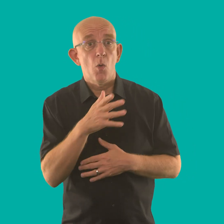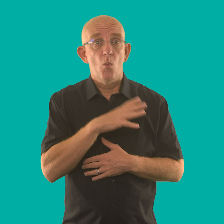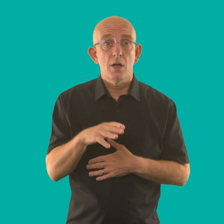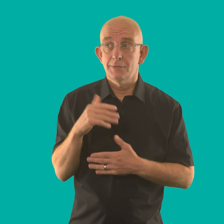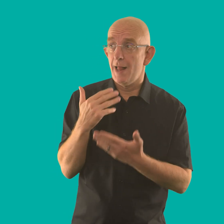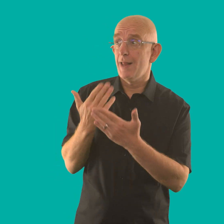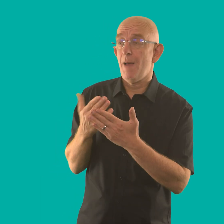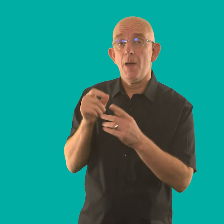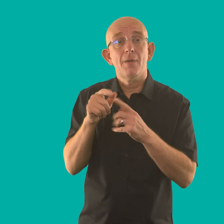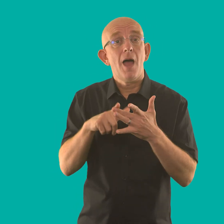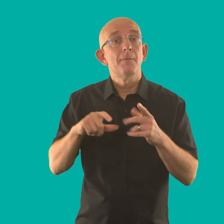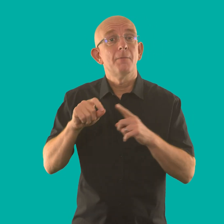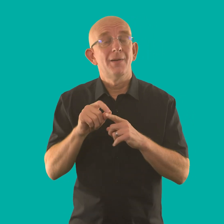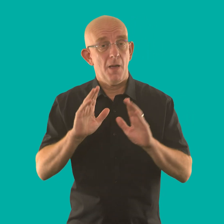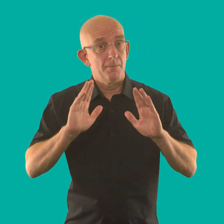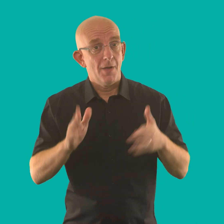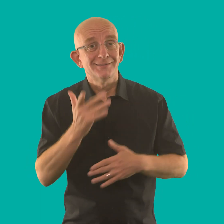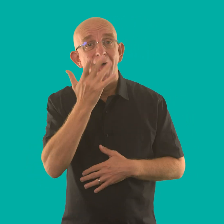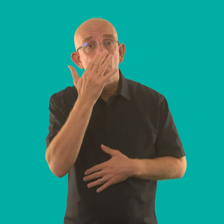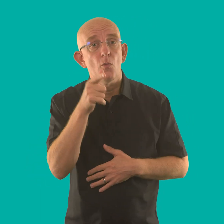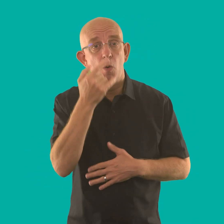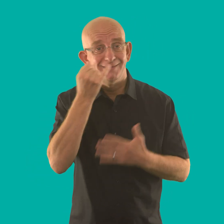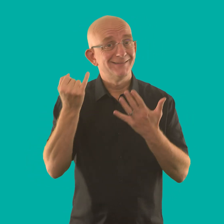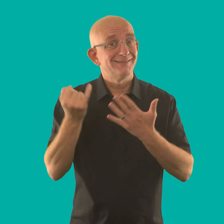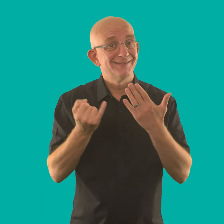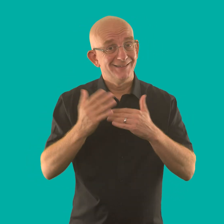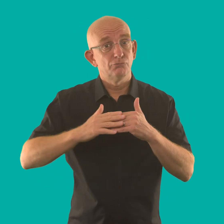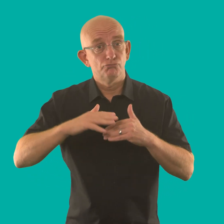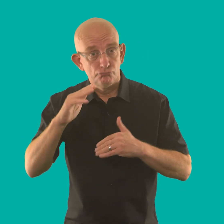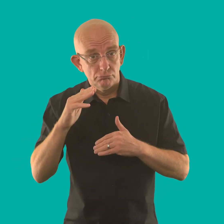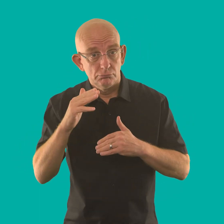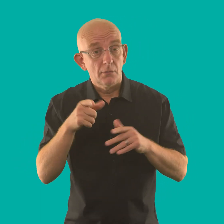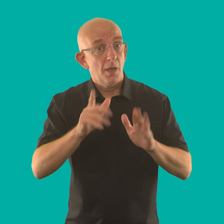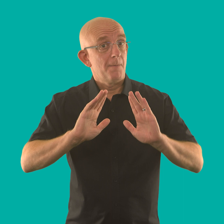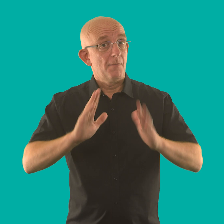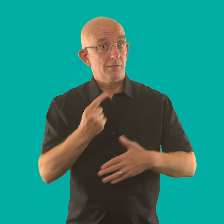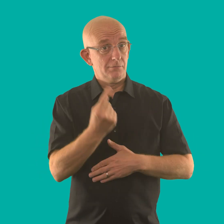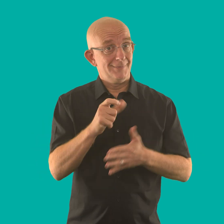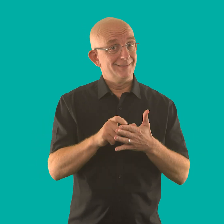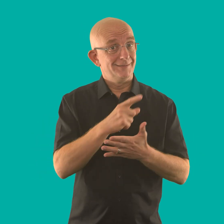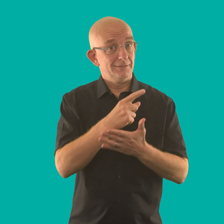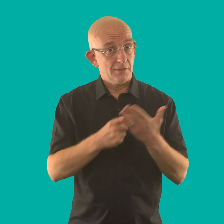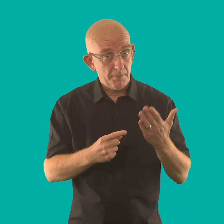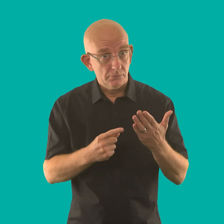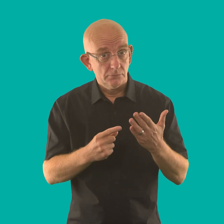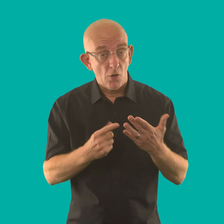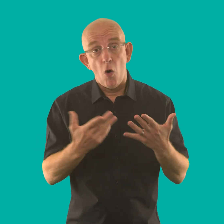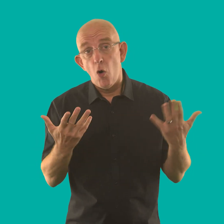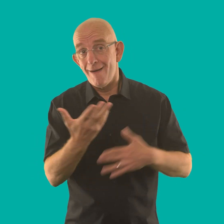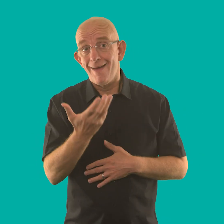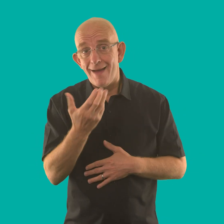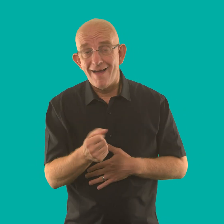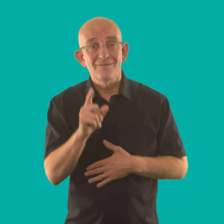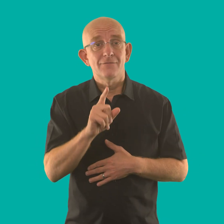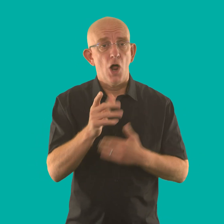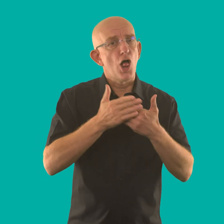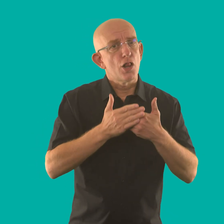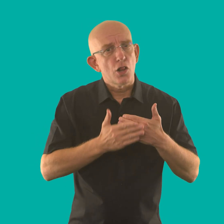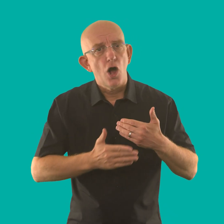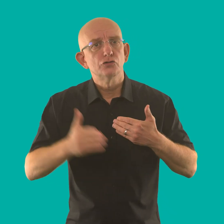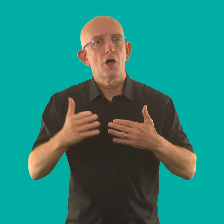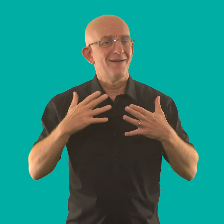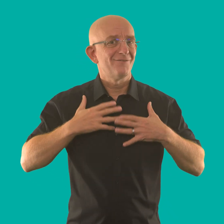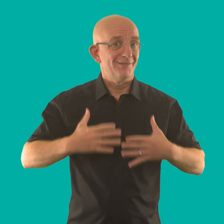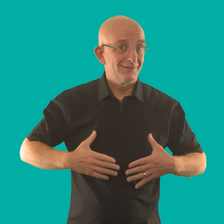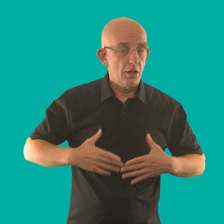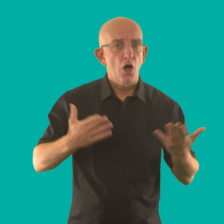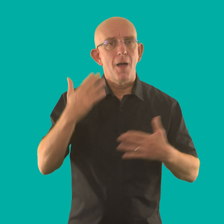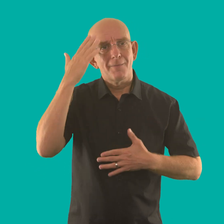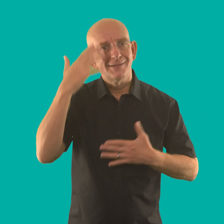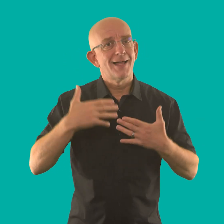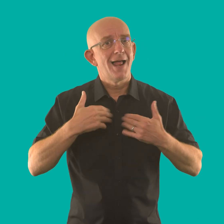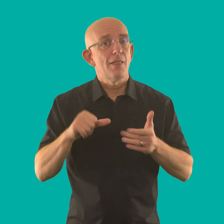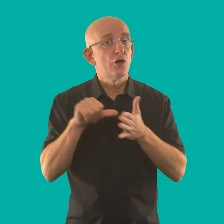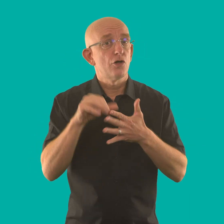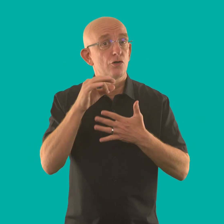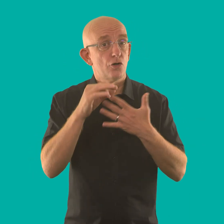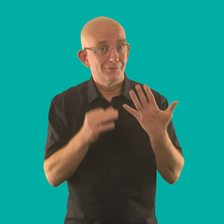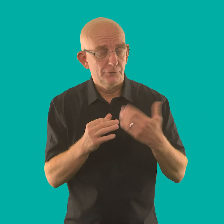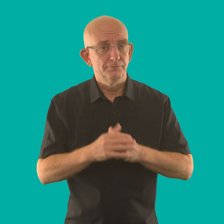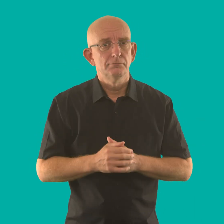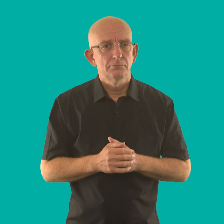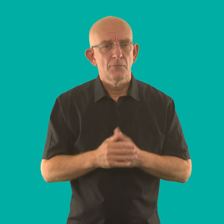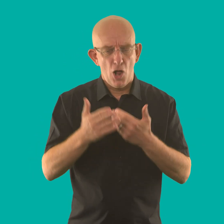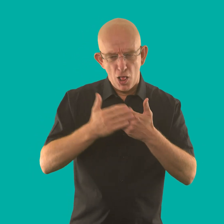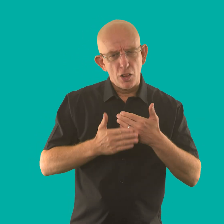To get PIP, you must be over 16 and have a disability, or a long term physical or mental health condition.